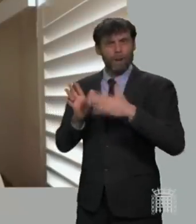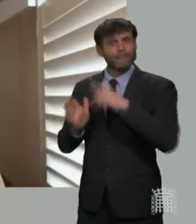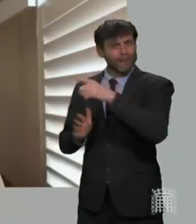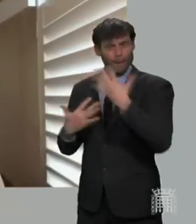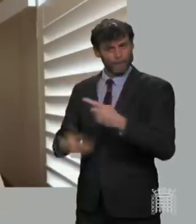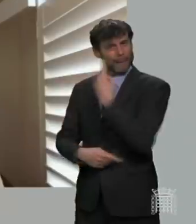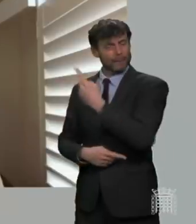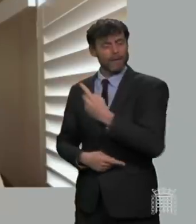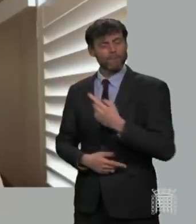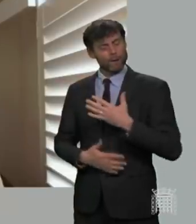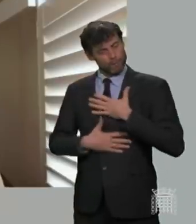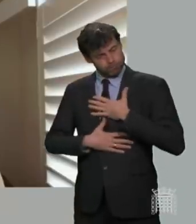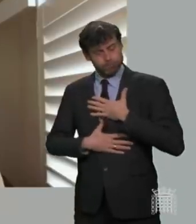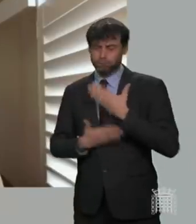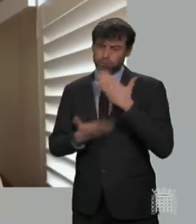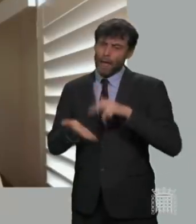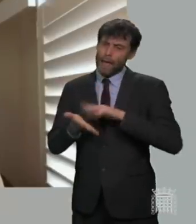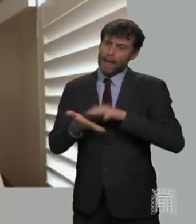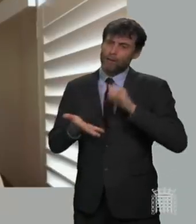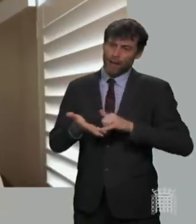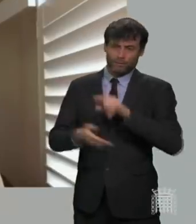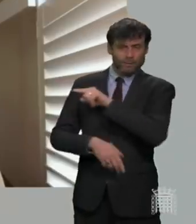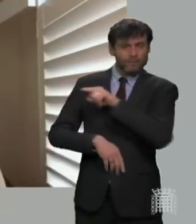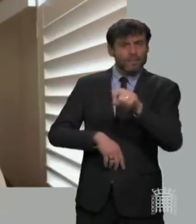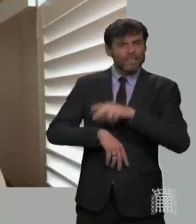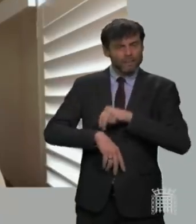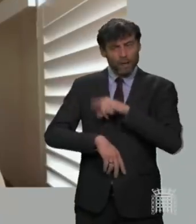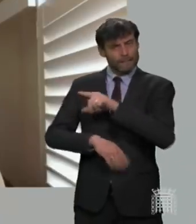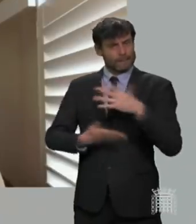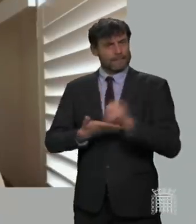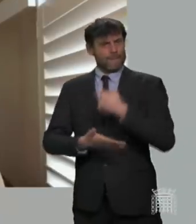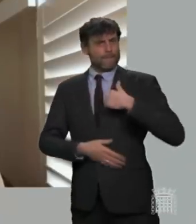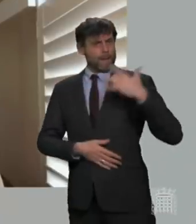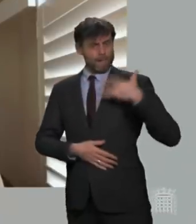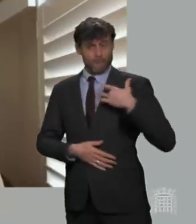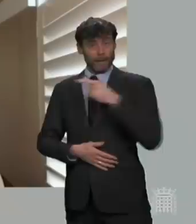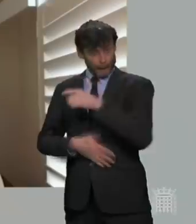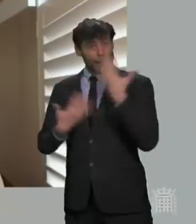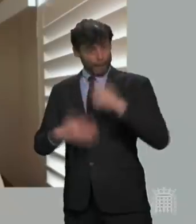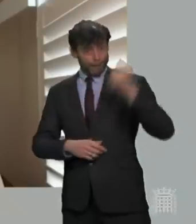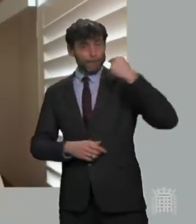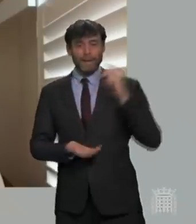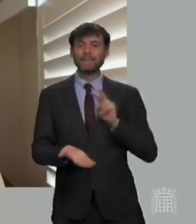the steps of No. 10 and applauded them. So will the Prime Minister do more than pay lip service?